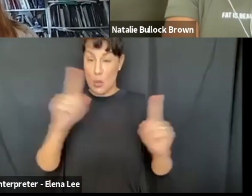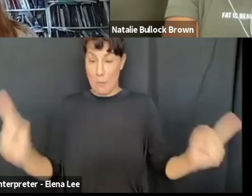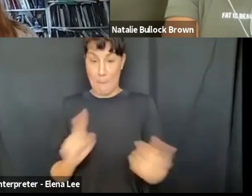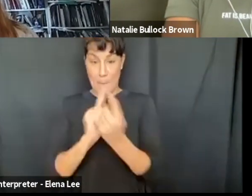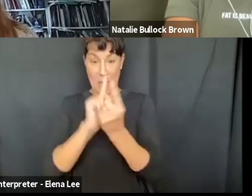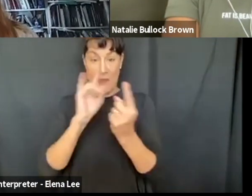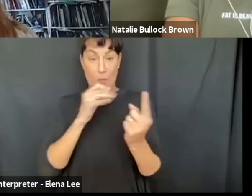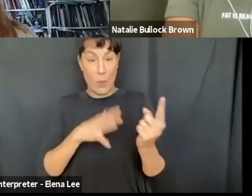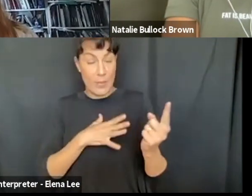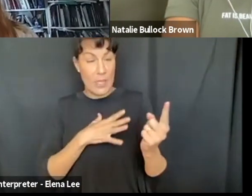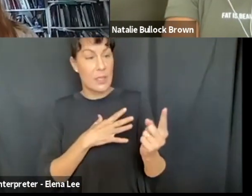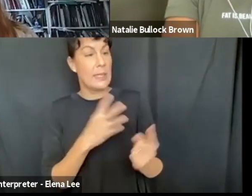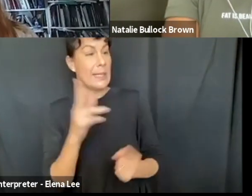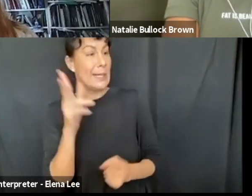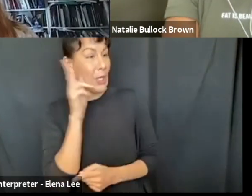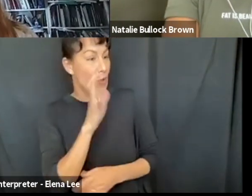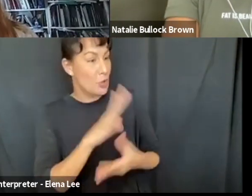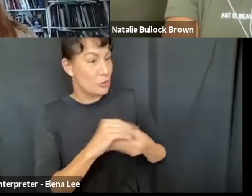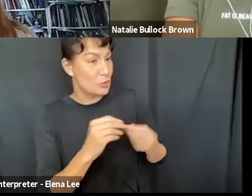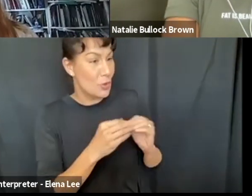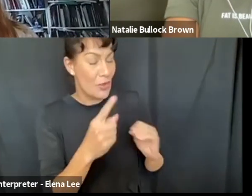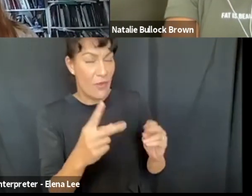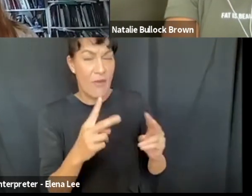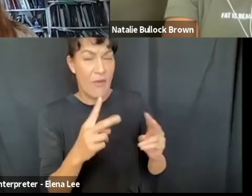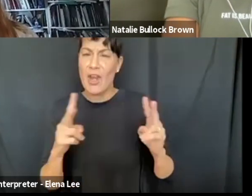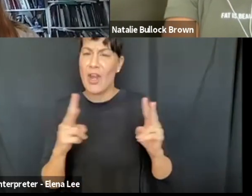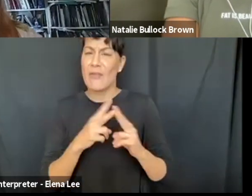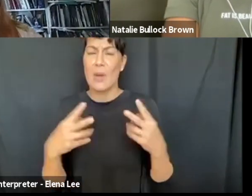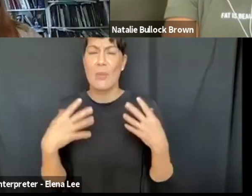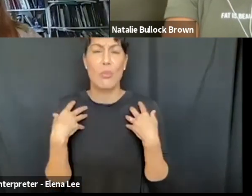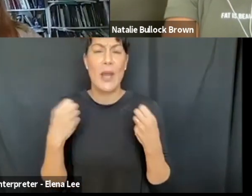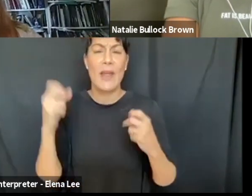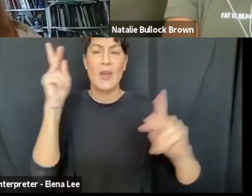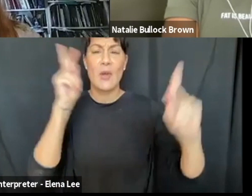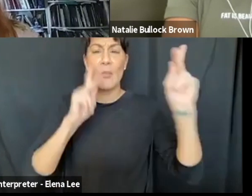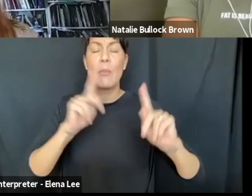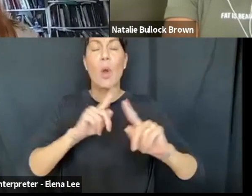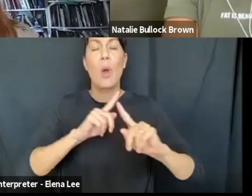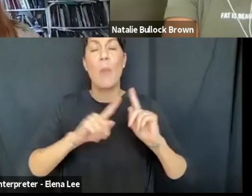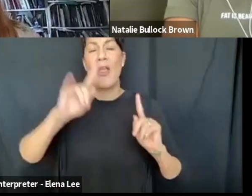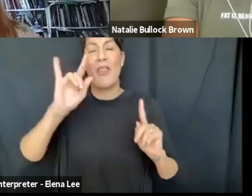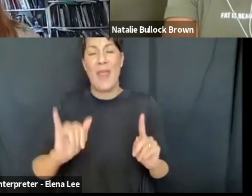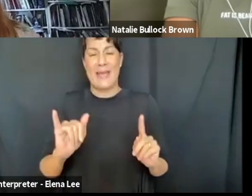you find that they're incredibly courageous people, but that wasn't really the story that came out of this genocide.